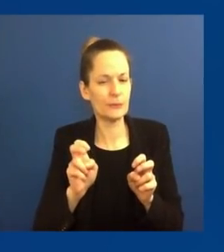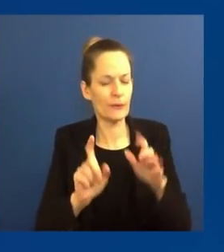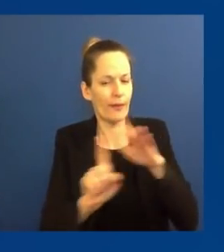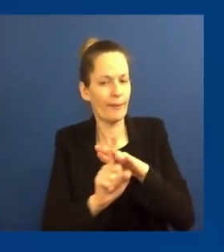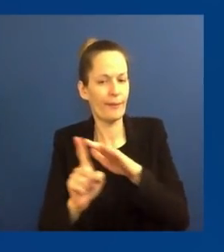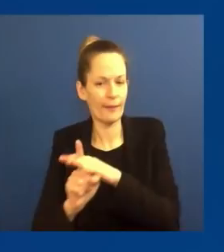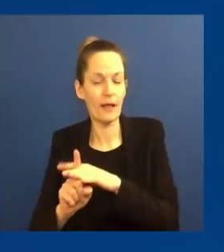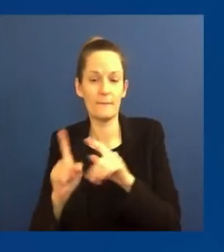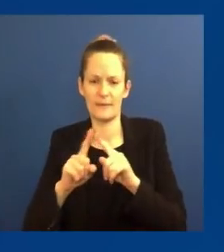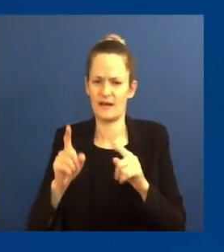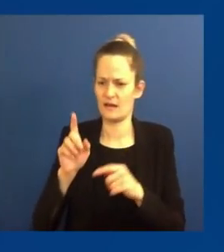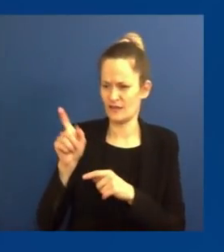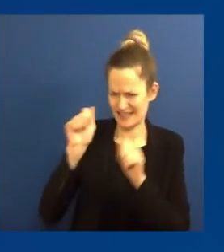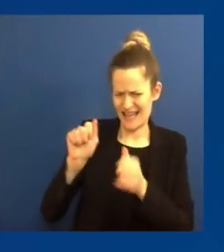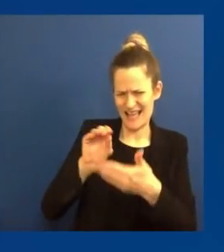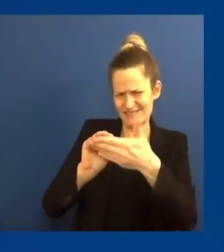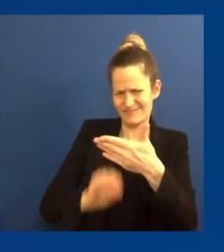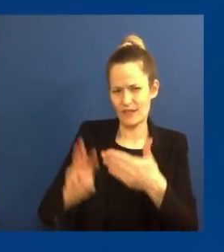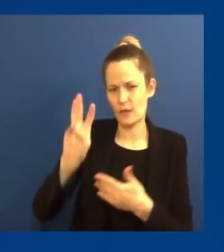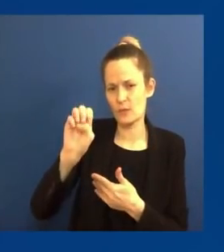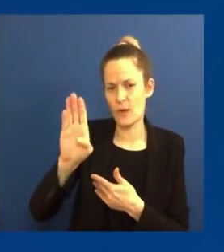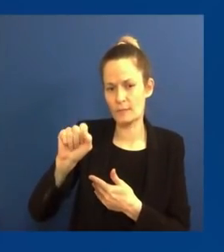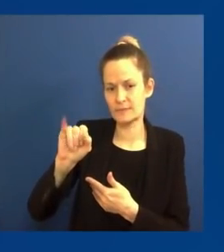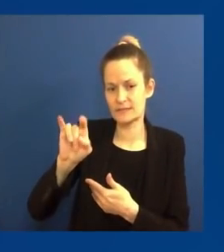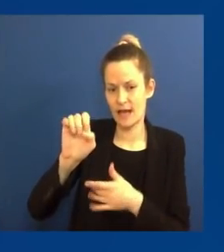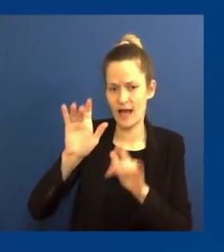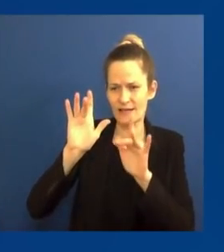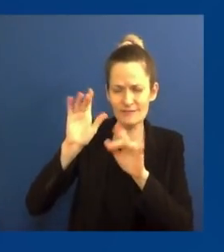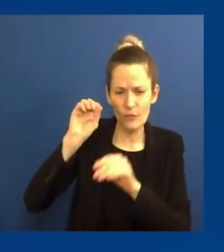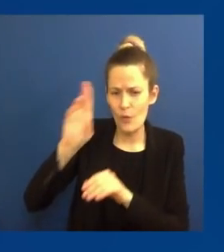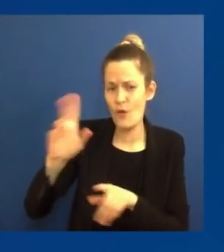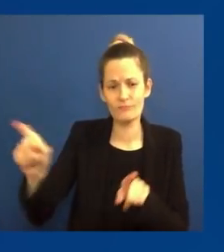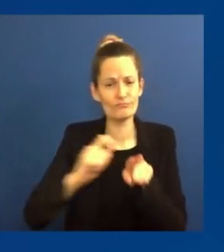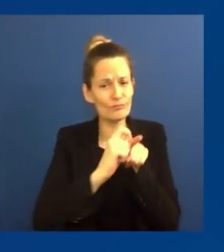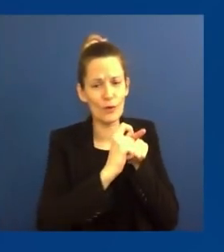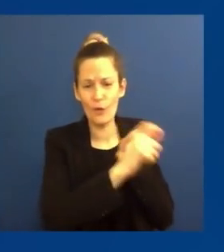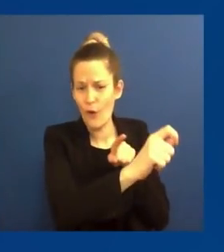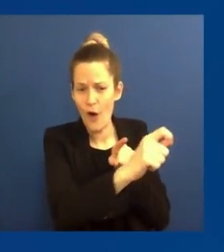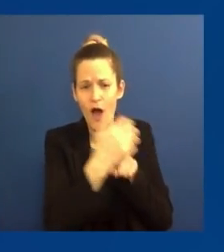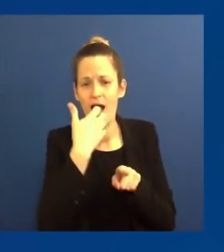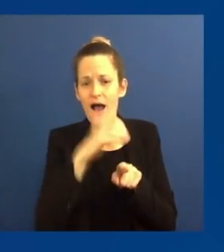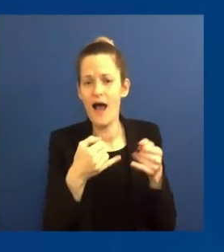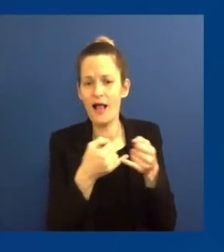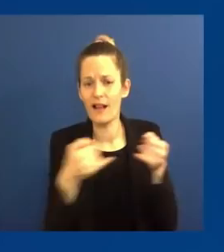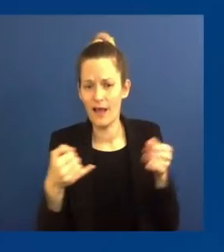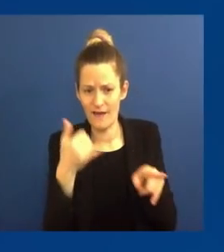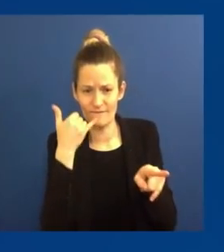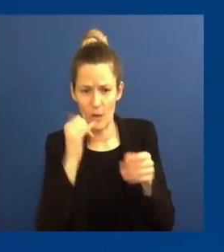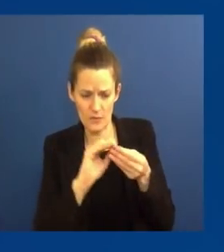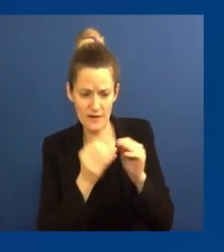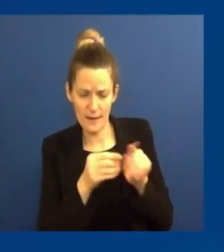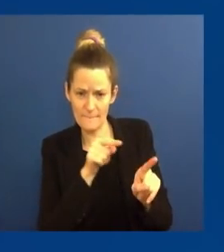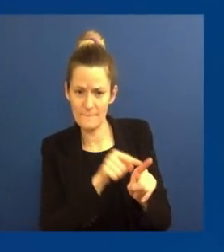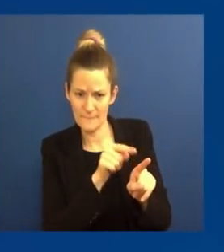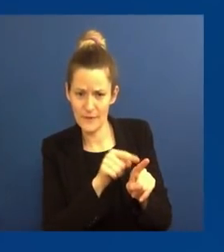or you can call the hotline on the USPS -- United States Postal Service -- website to get the issue fixed.